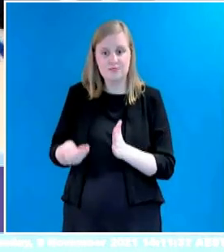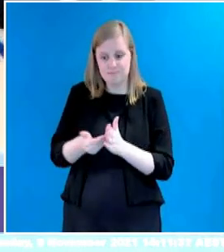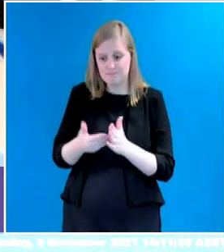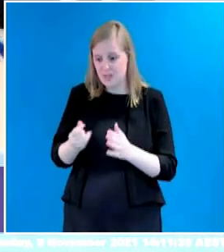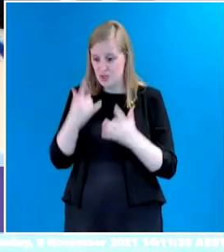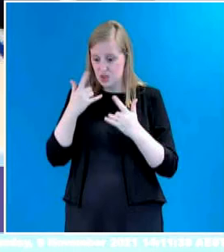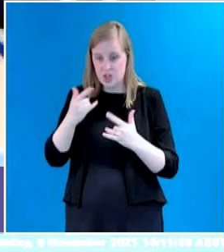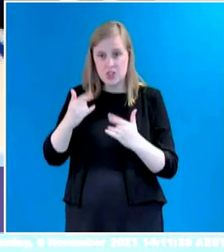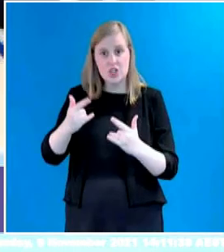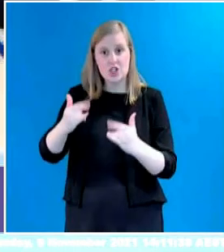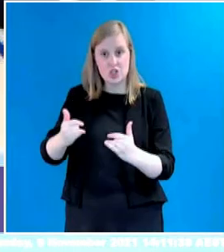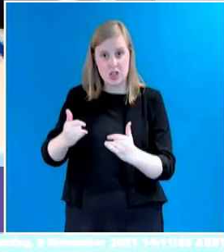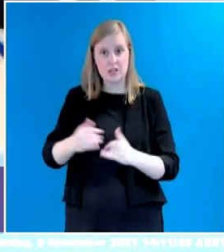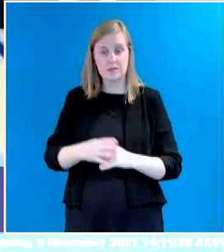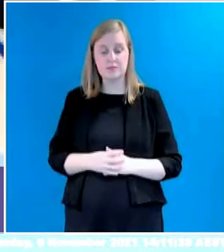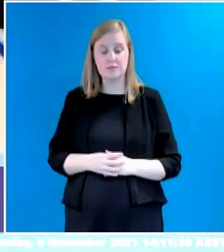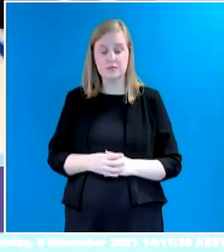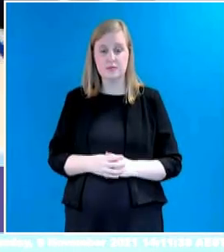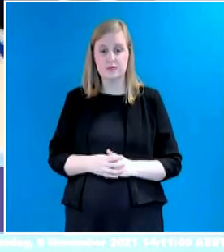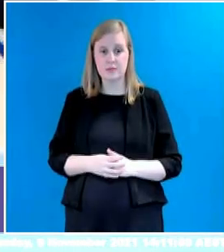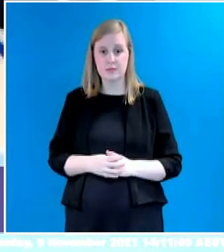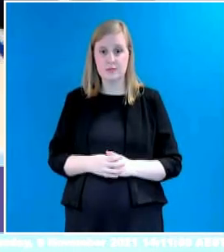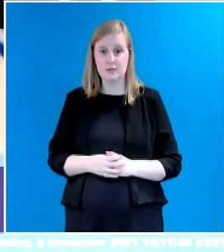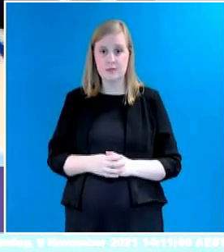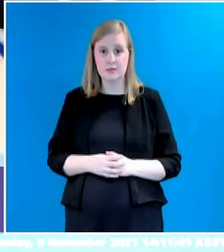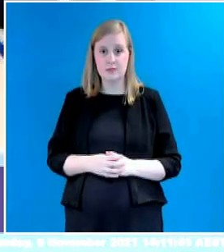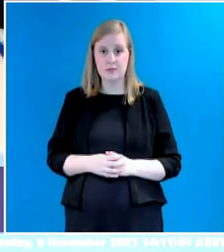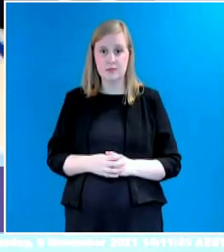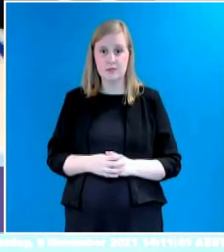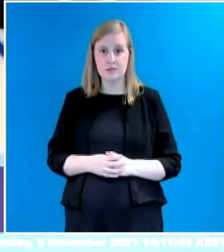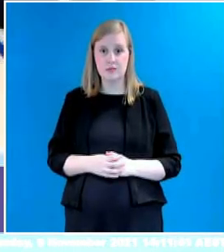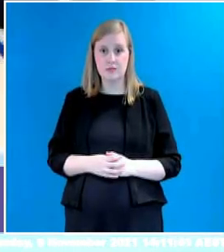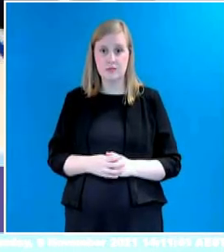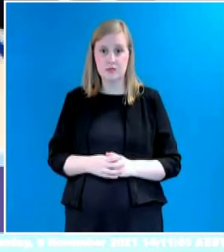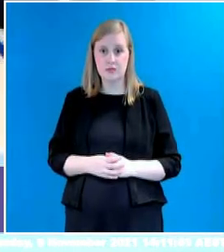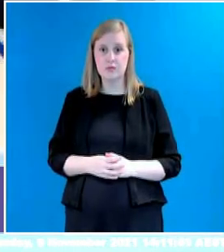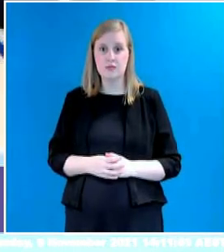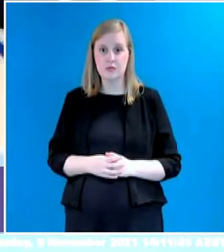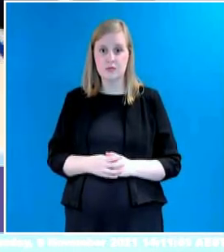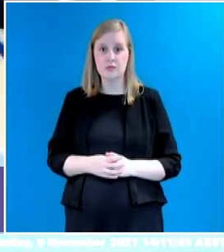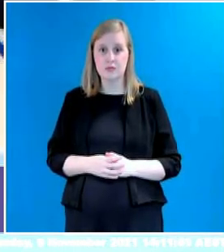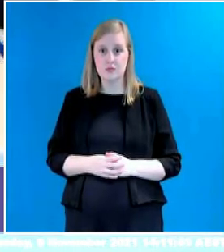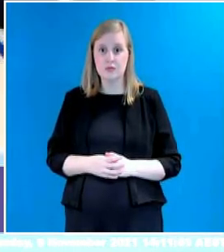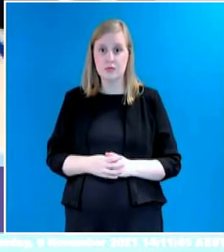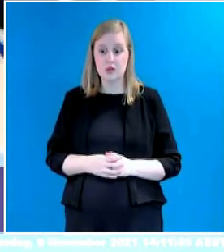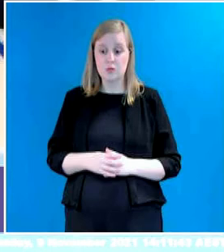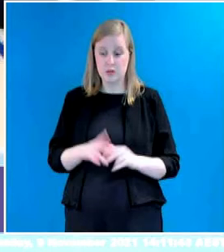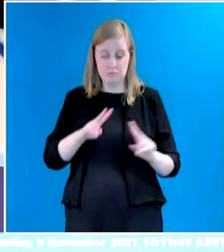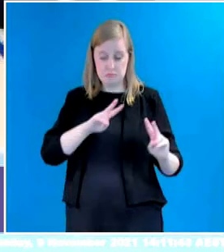The National Interest Analysis is what gets tabled before Parliament through